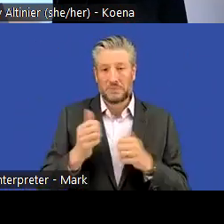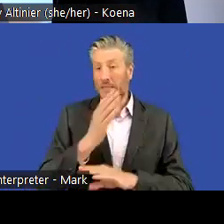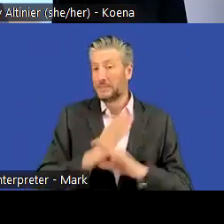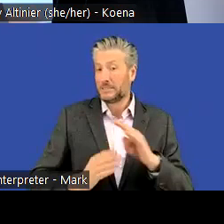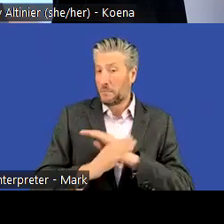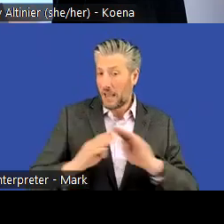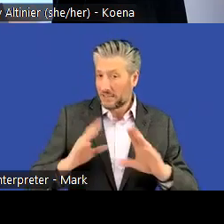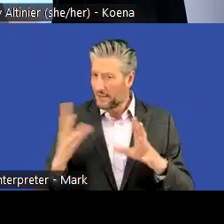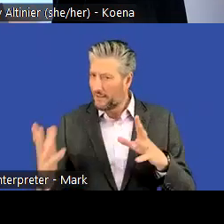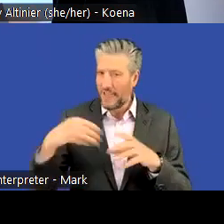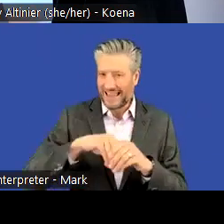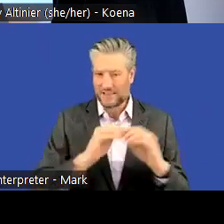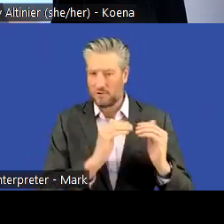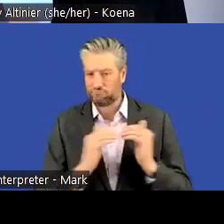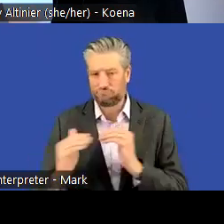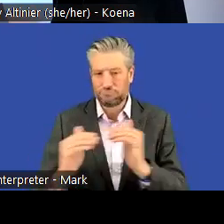of progress and humanity of society.